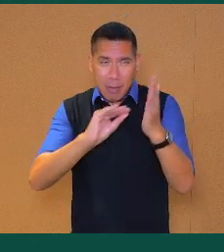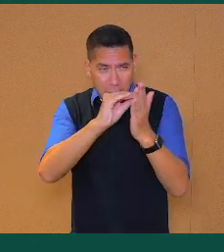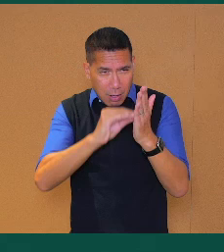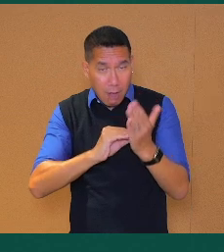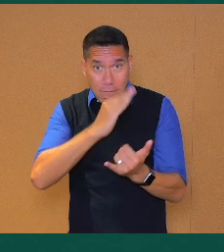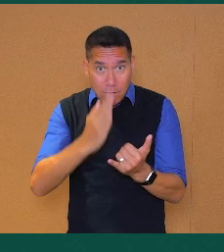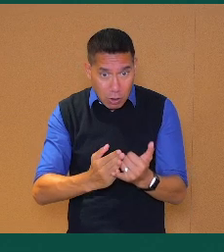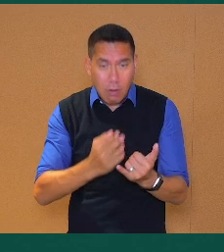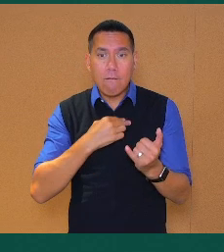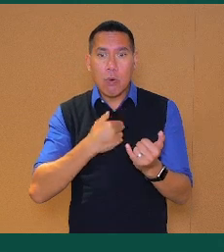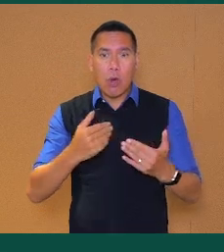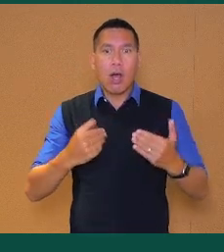Leading Health Promotion Research Award are -